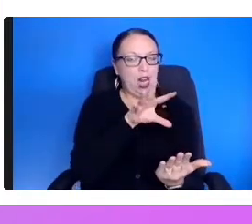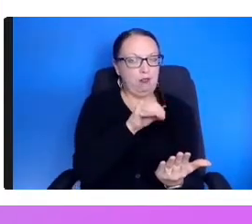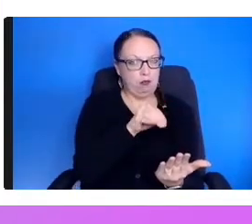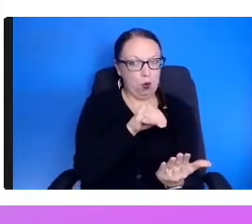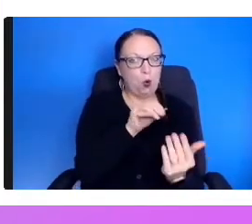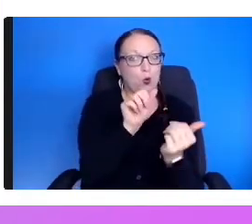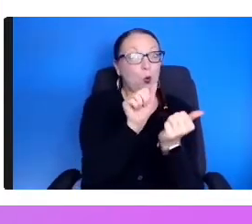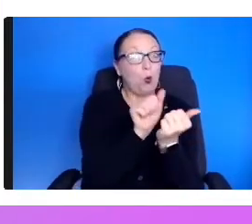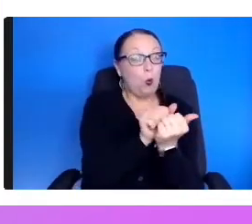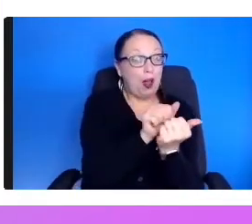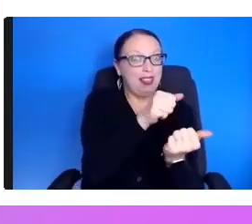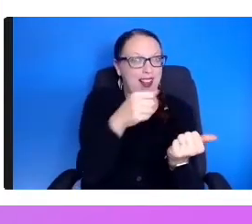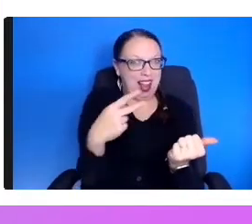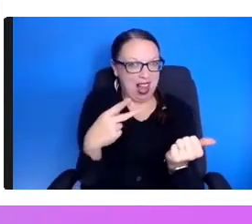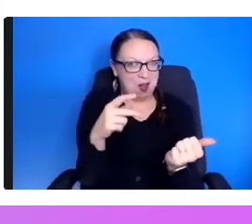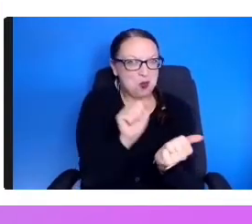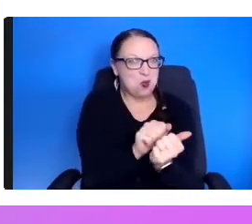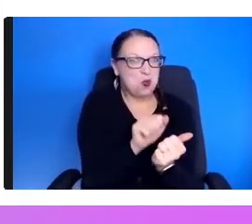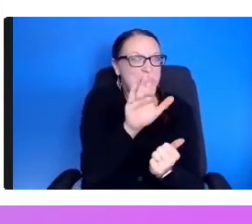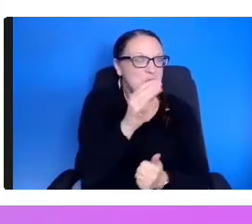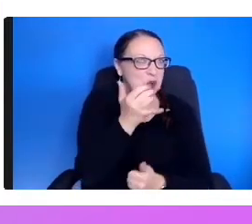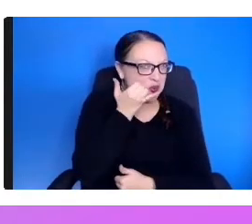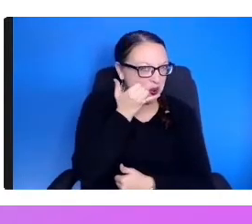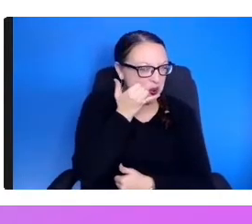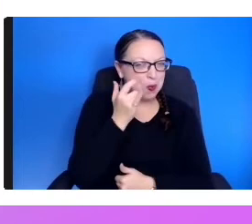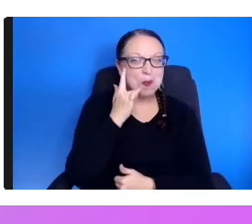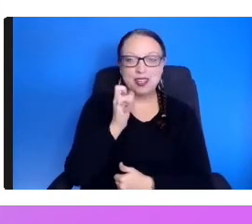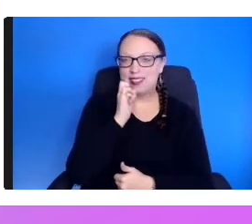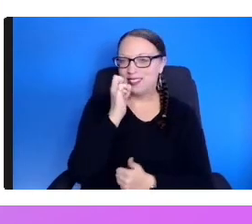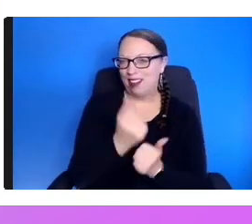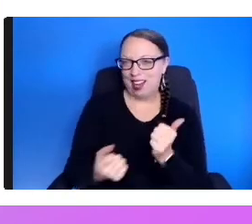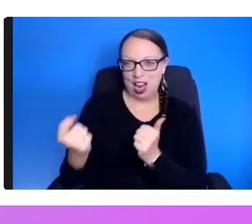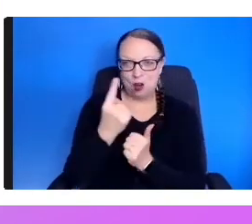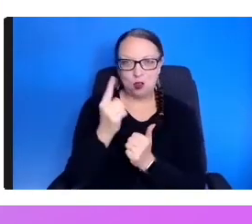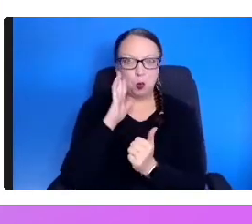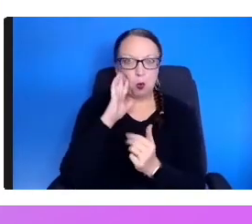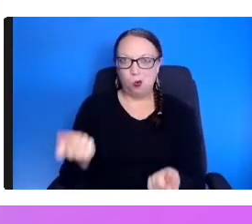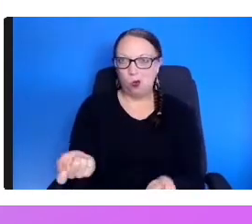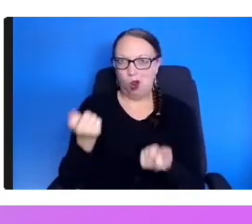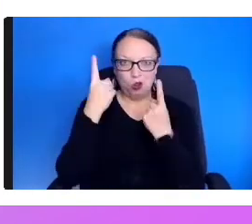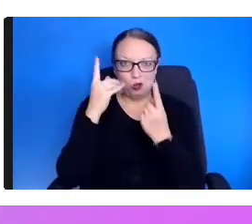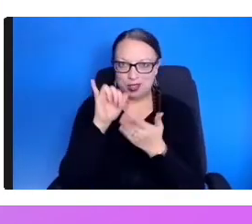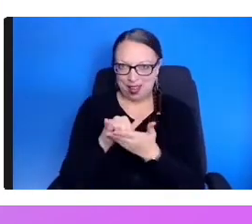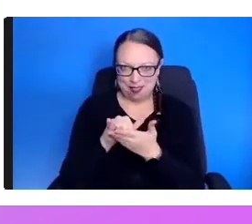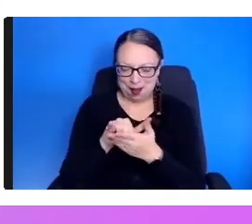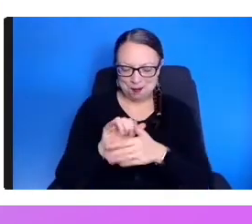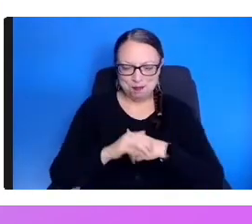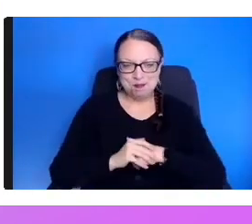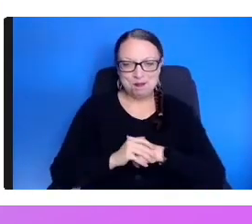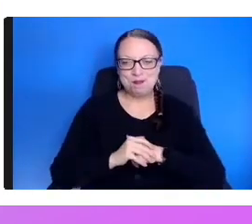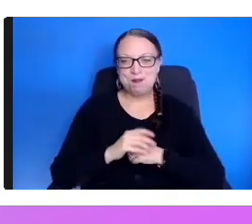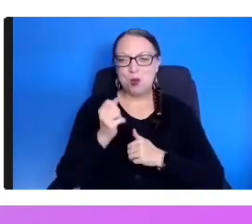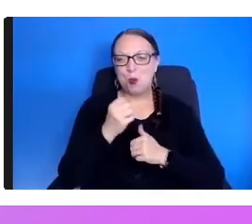oh not everyone quite knows what we're talking about here. So just a few slides then I'll be done and back over to Christine.